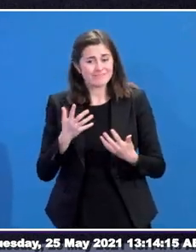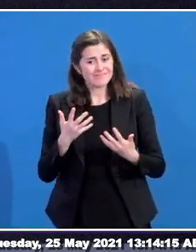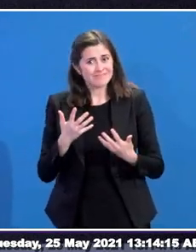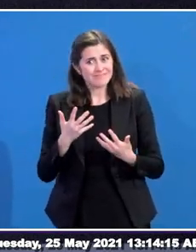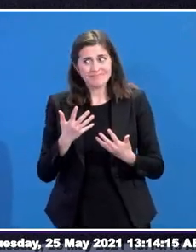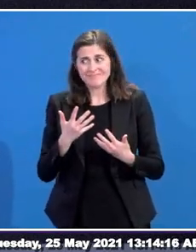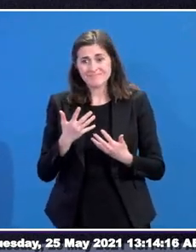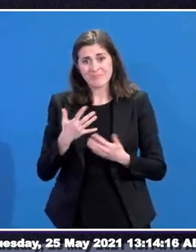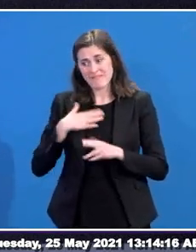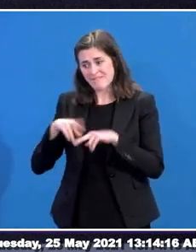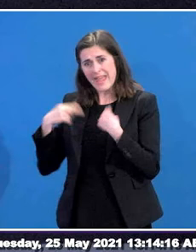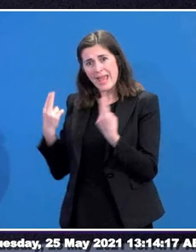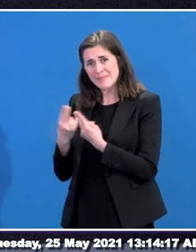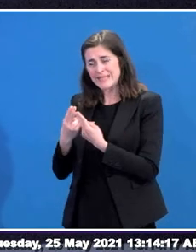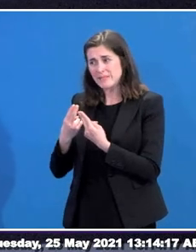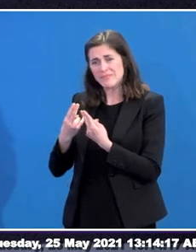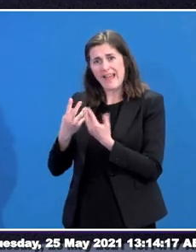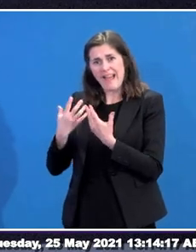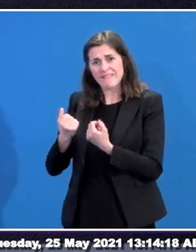at the end of the day, you know.